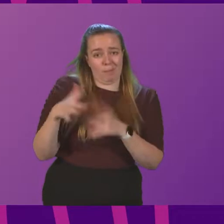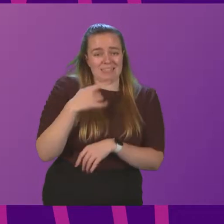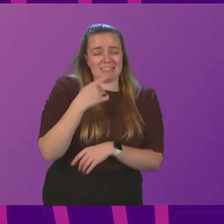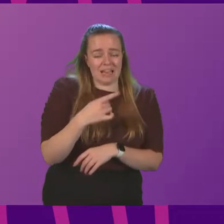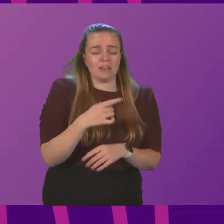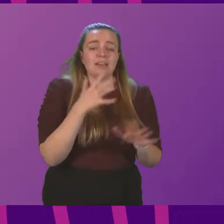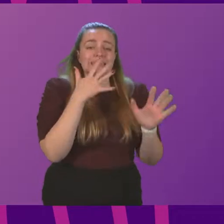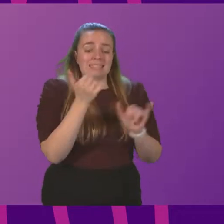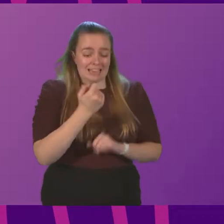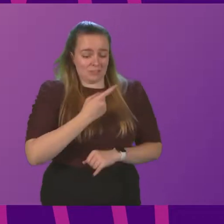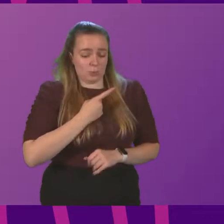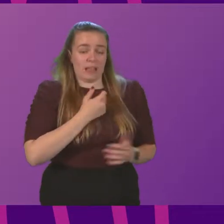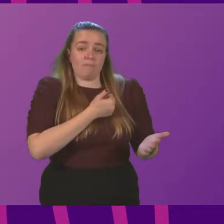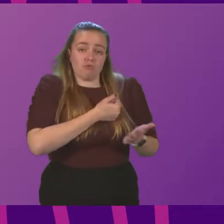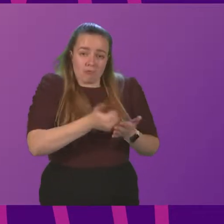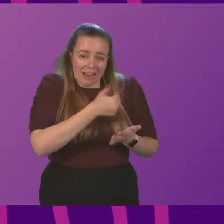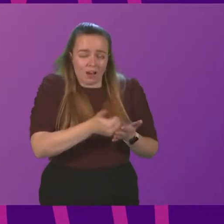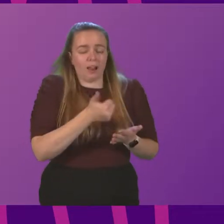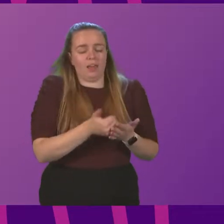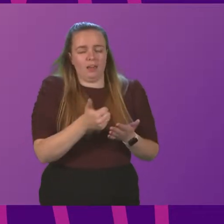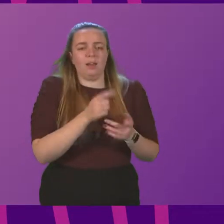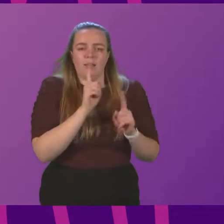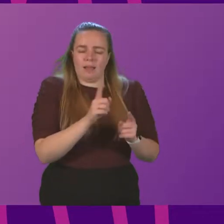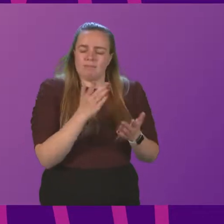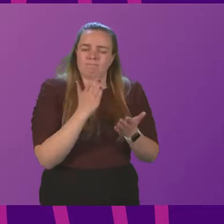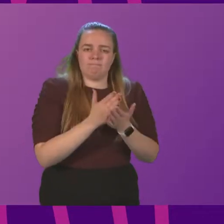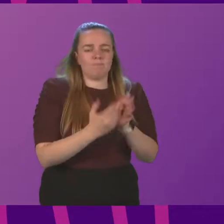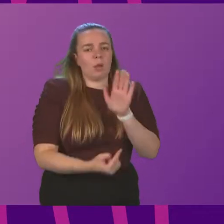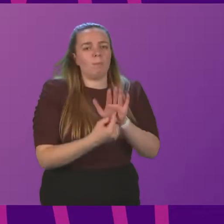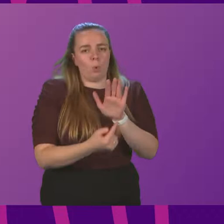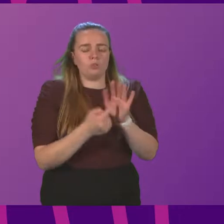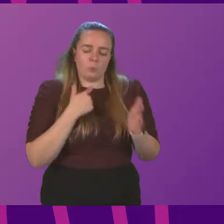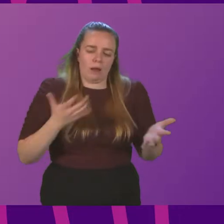testing ourselves regularly is incredibly important and I encourage everybody to do it.